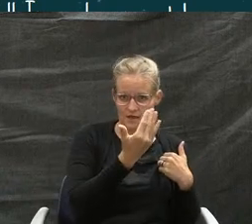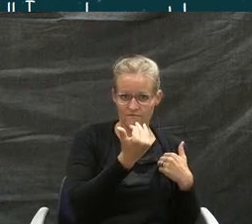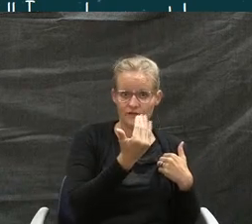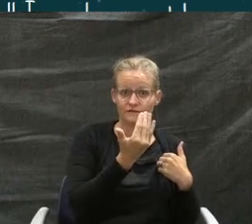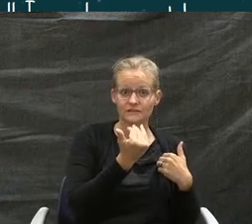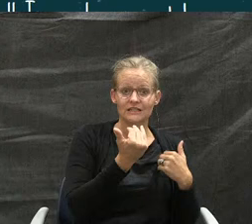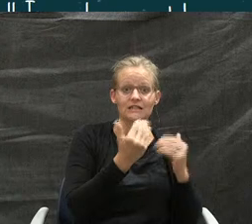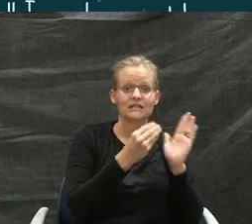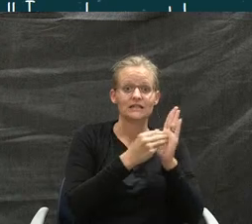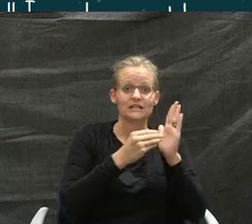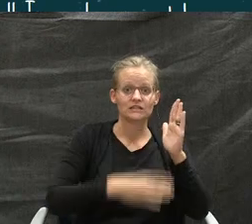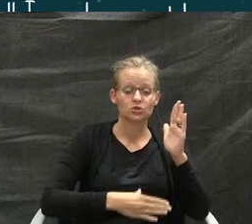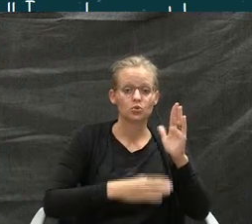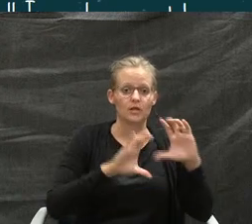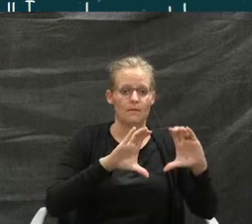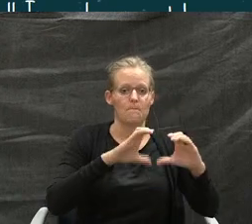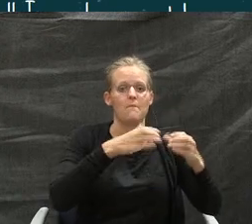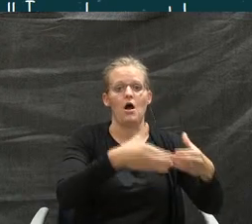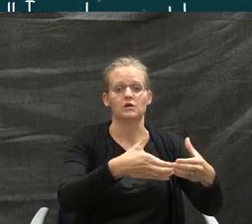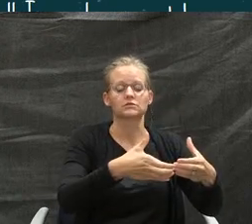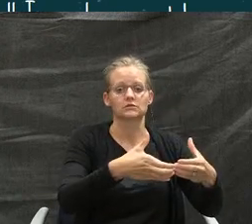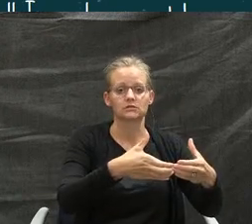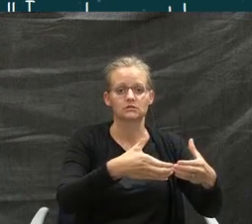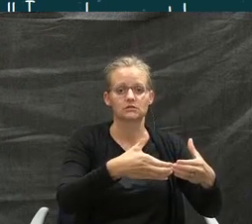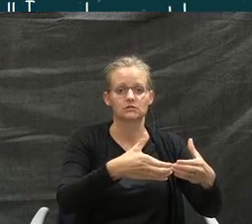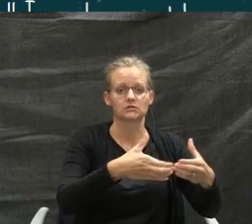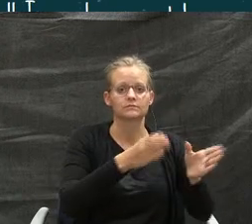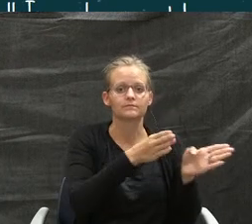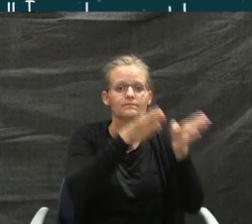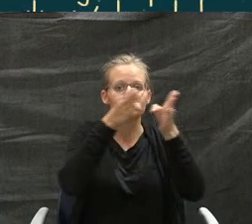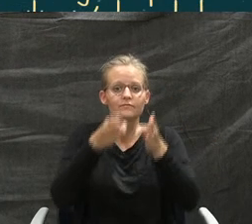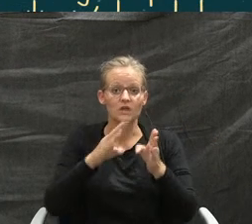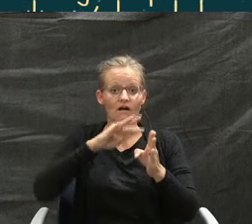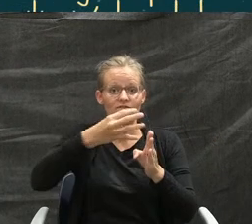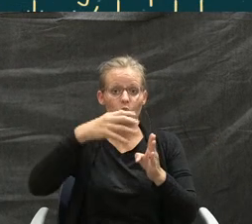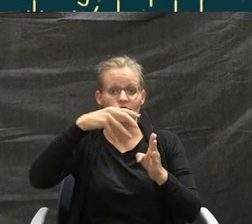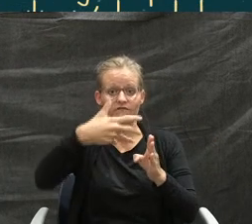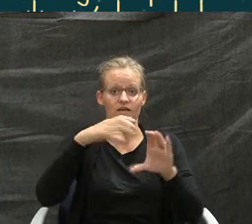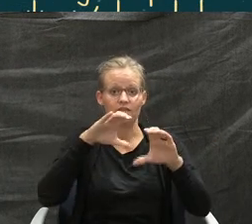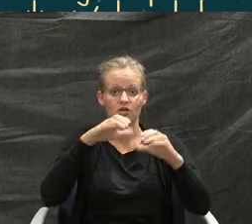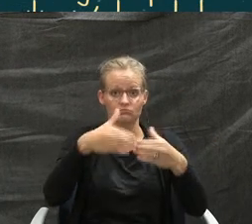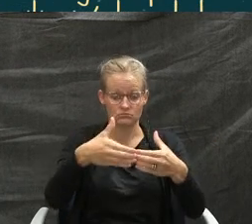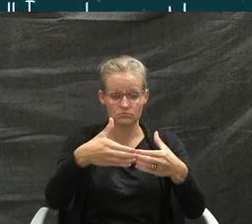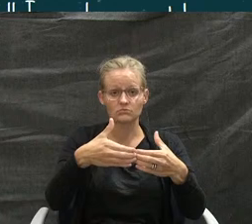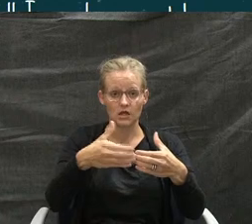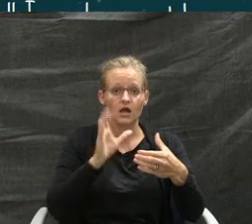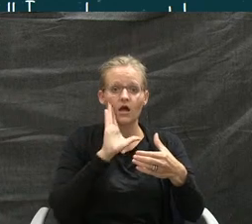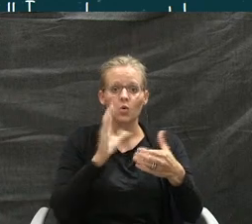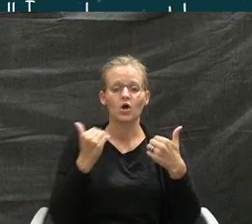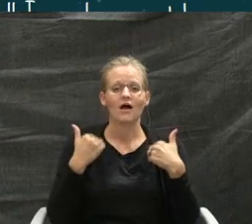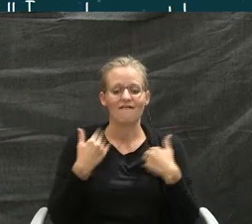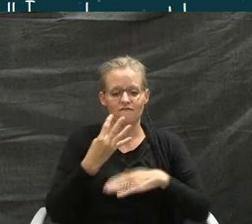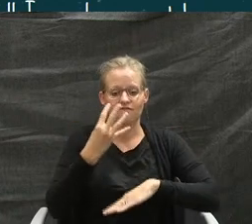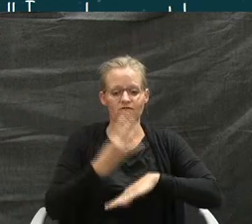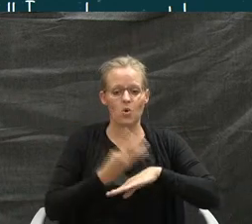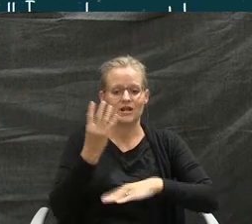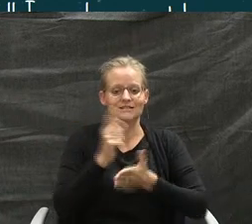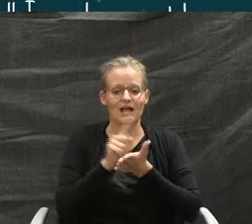presentation. So moving on to 4th and 5th grade, they will be in school four days per week, again at 50% classroom capacity.